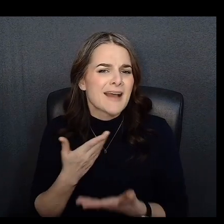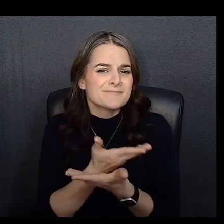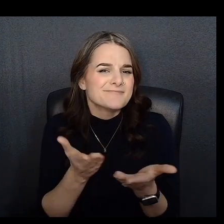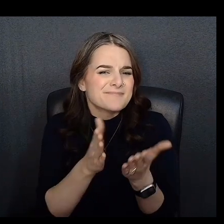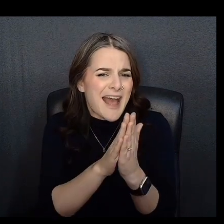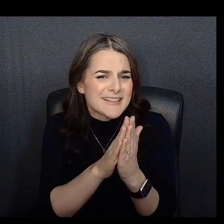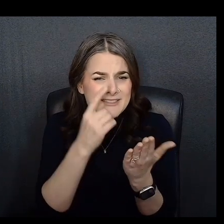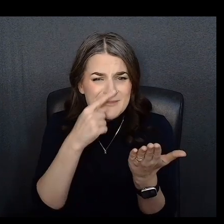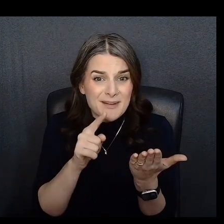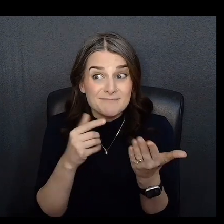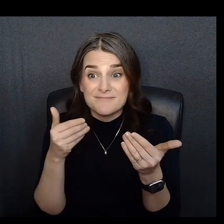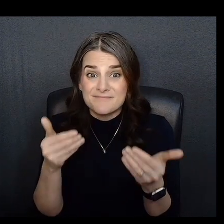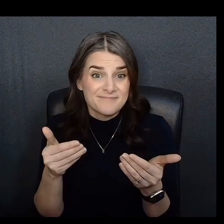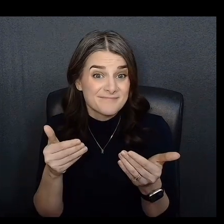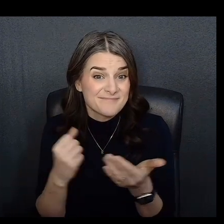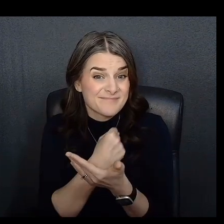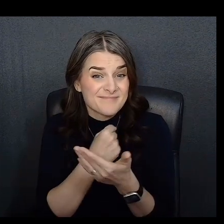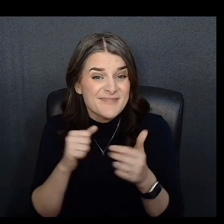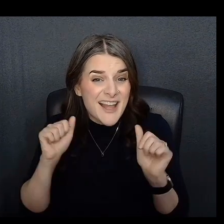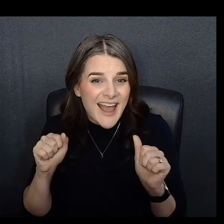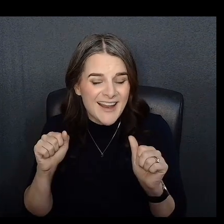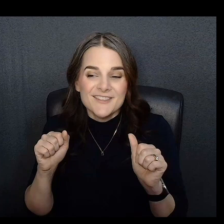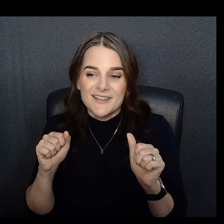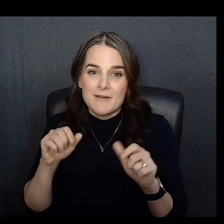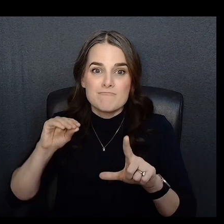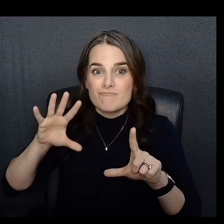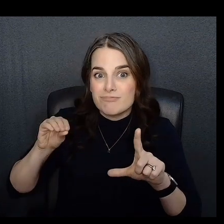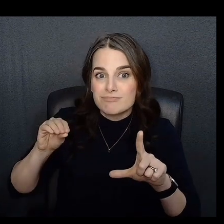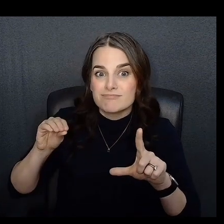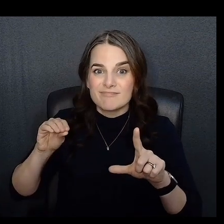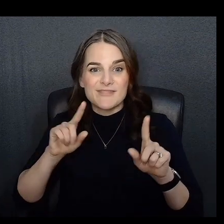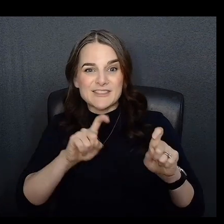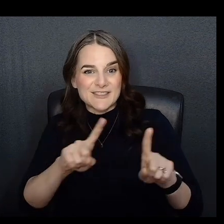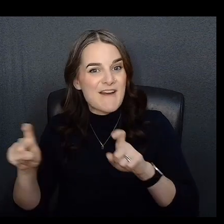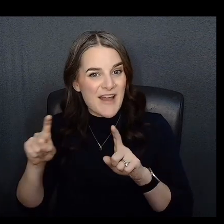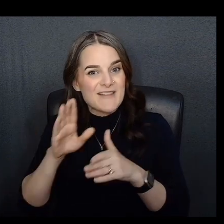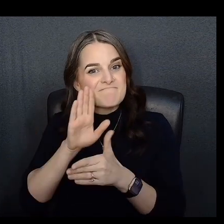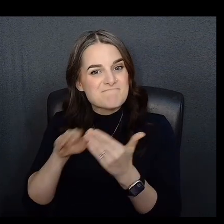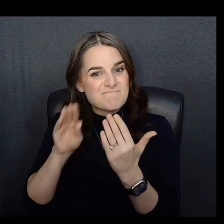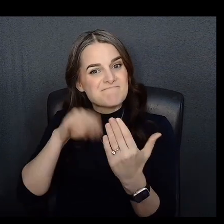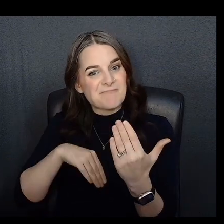if you can complete this survey that lets us know how we're doing.